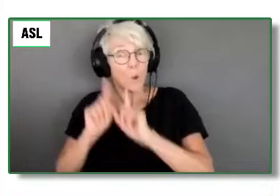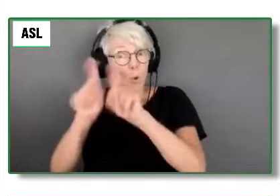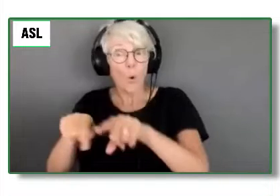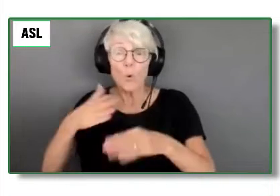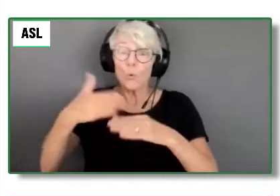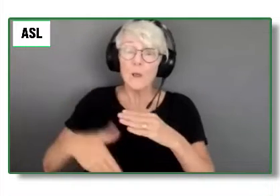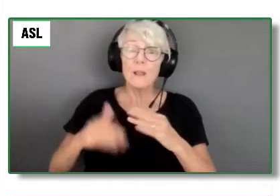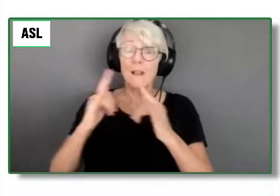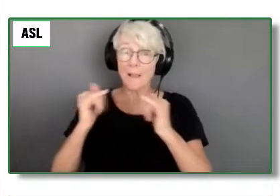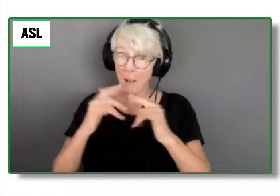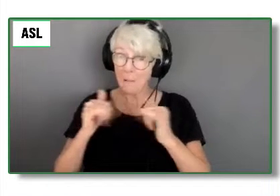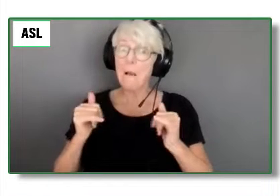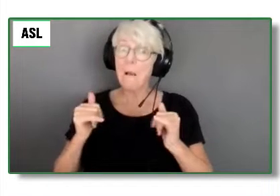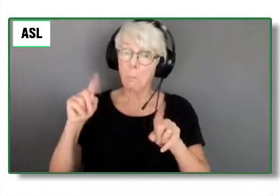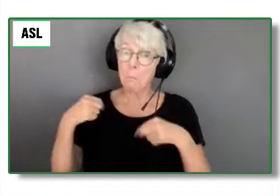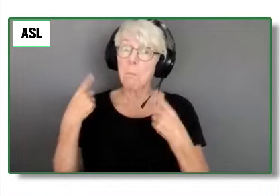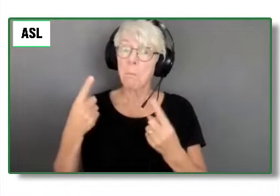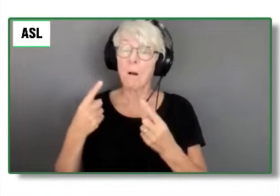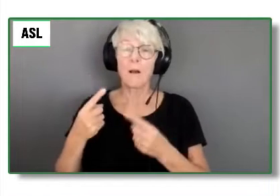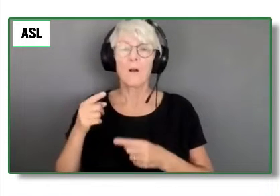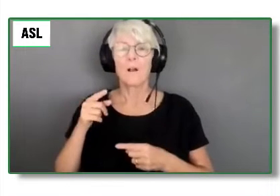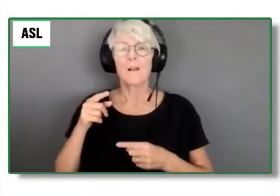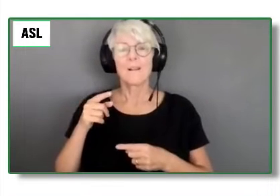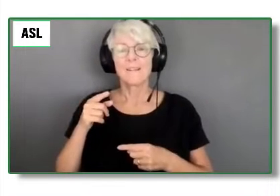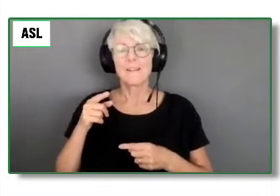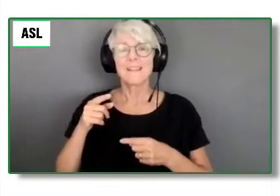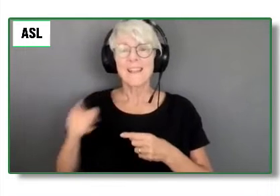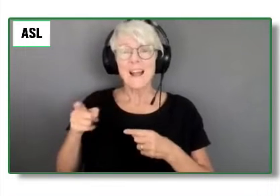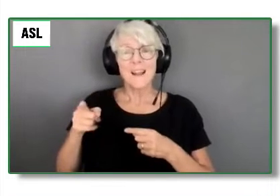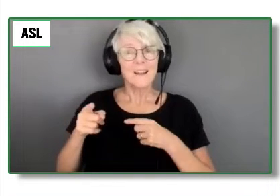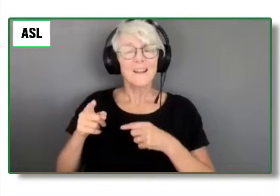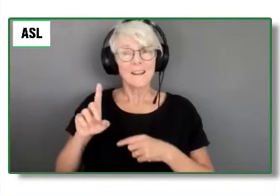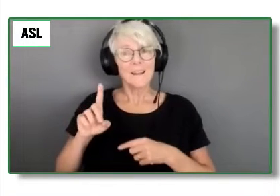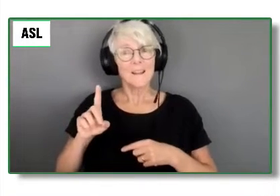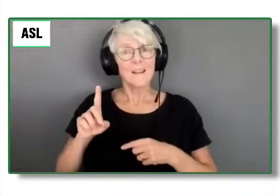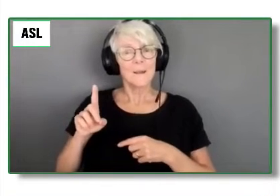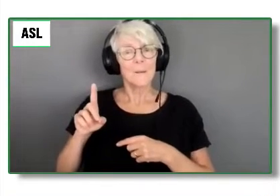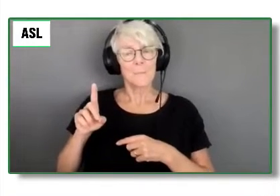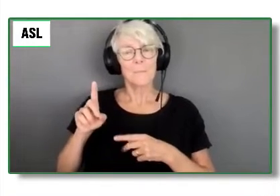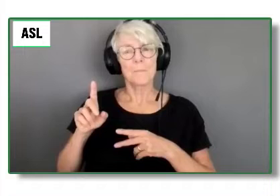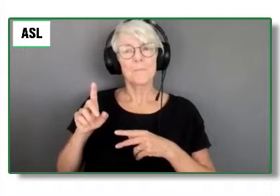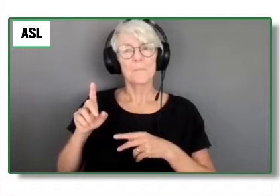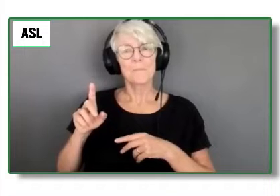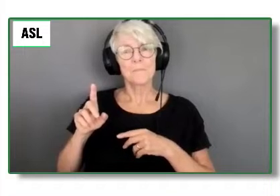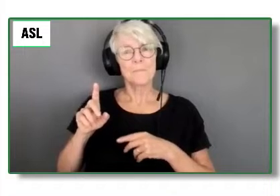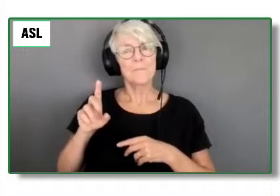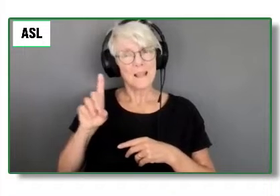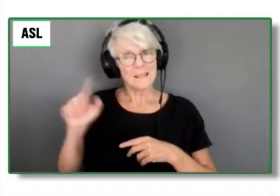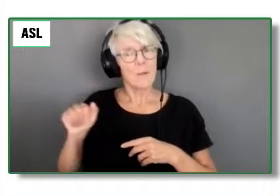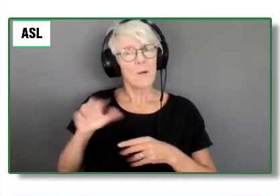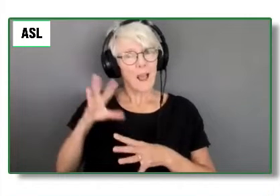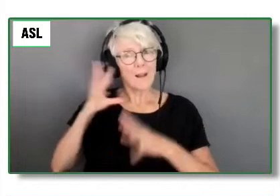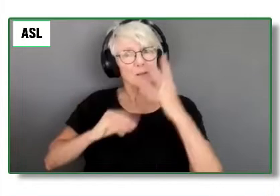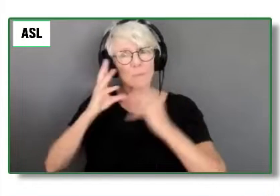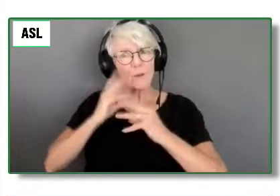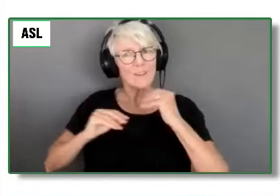where folks learned what it takes to do a tent camping outing.